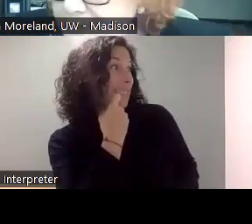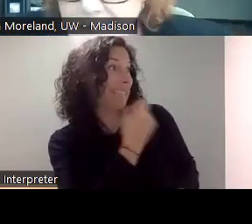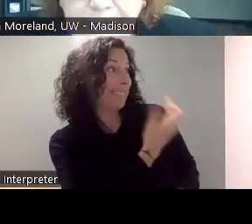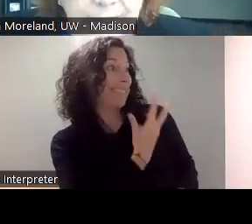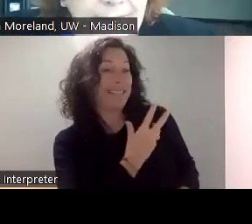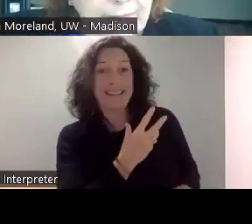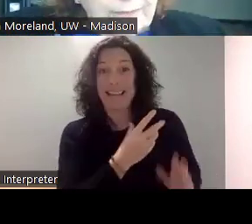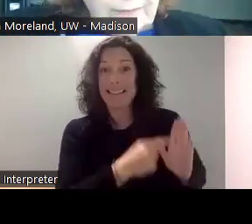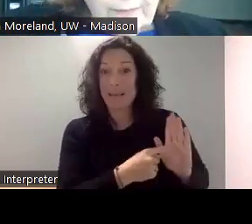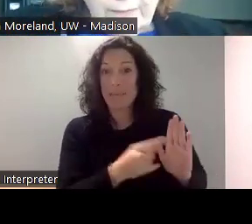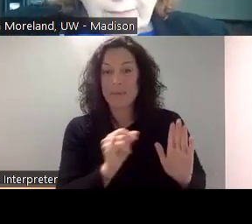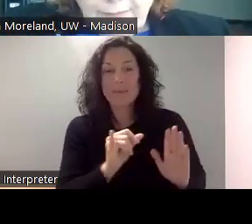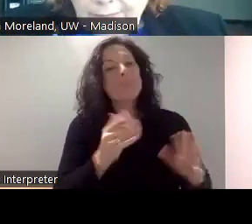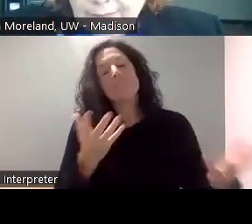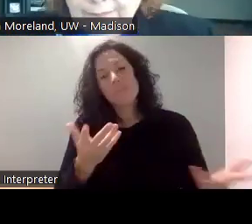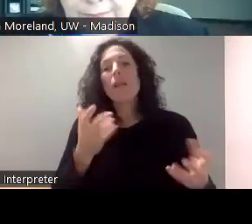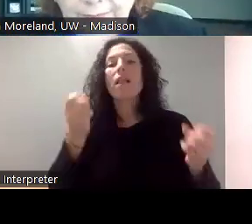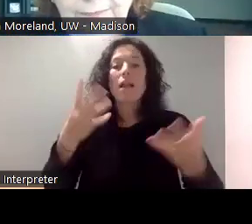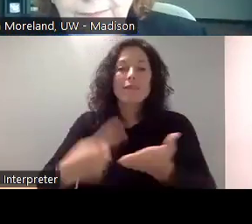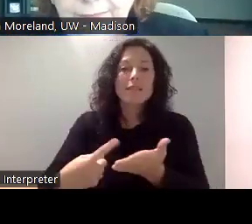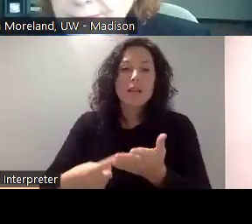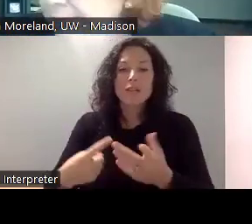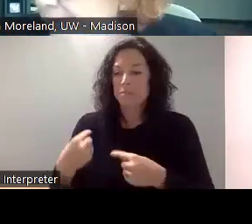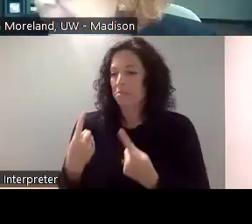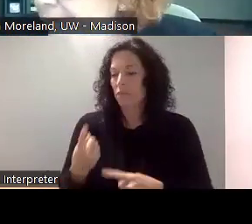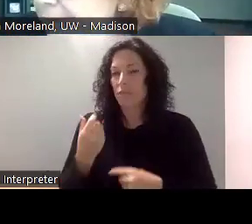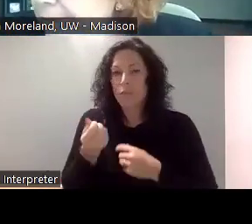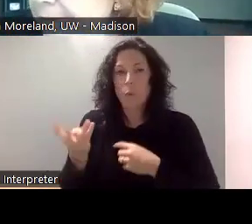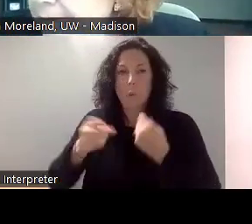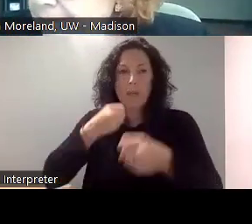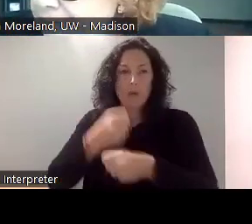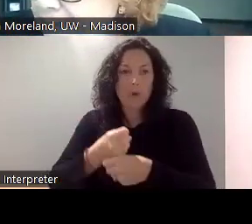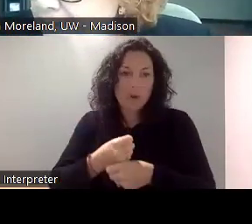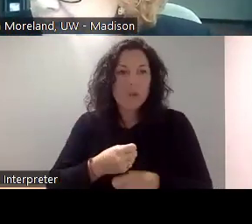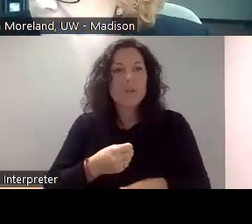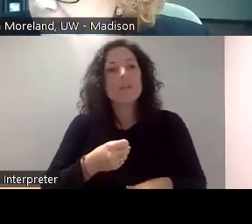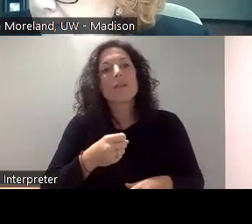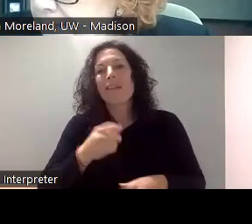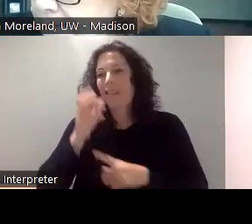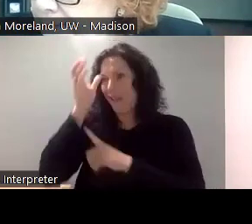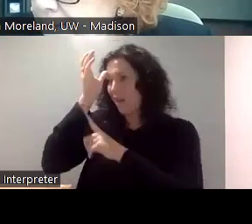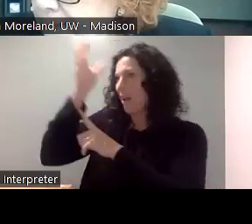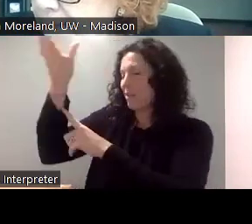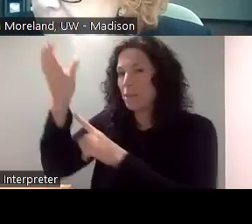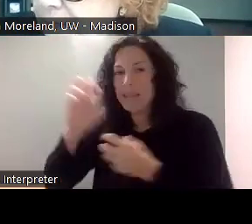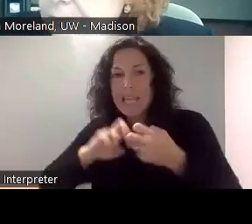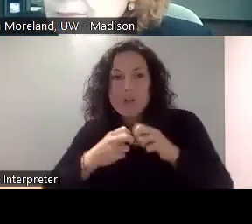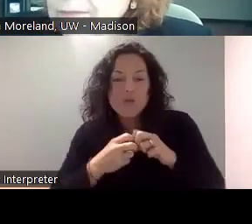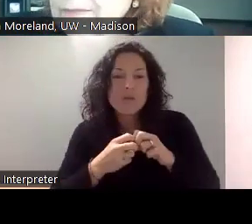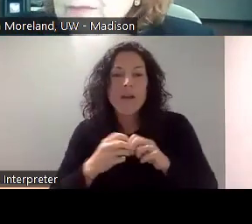There's been lots of discussion over the last few years about the concept and the issues of foreign interference,